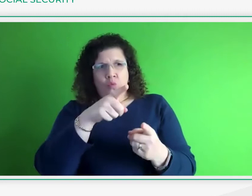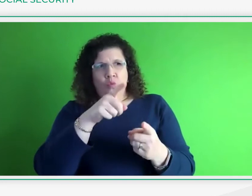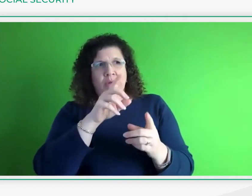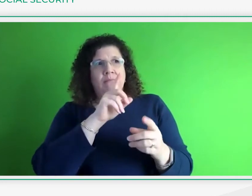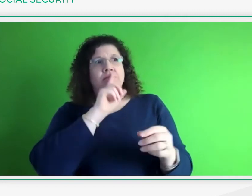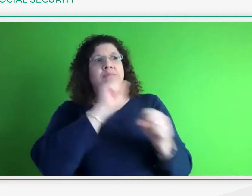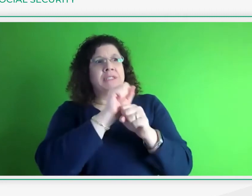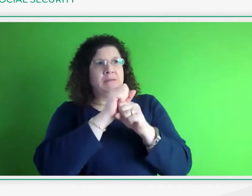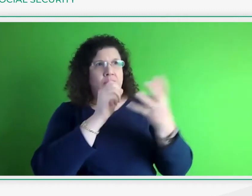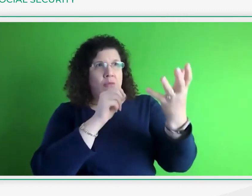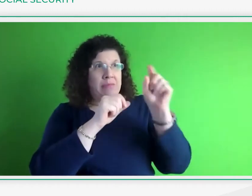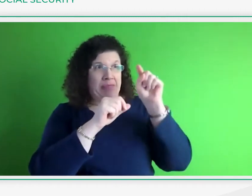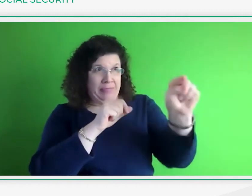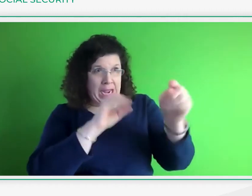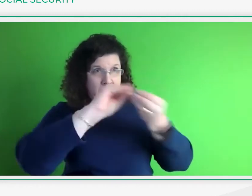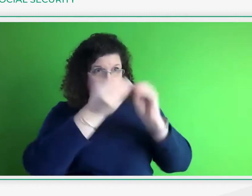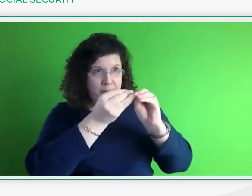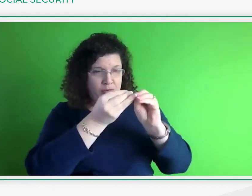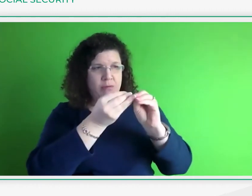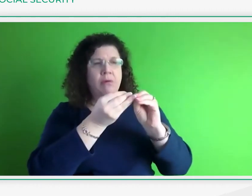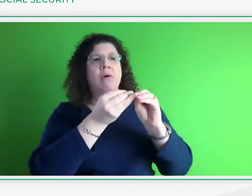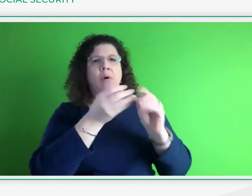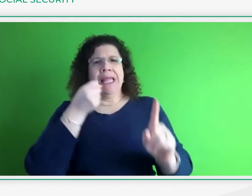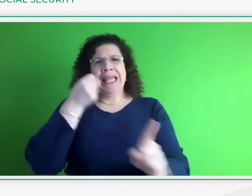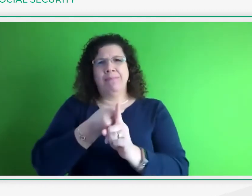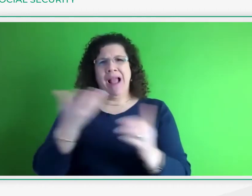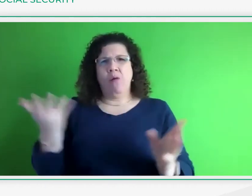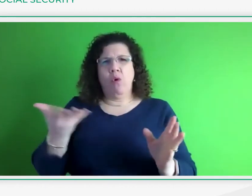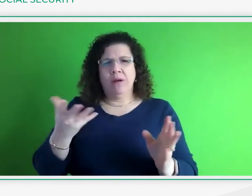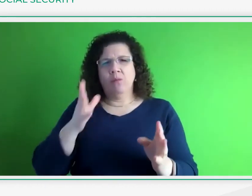You really need to figure out in advance what number it is that you're shooting for